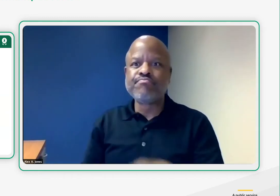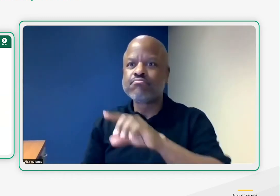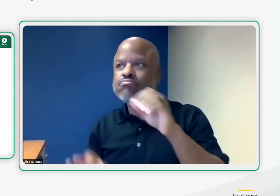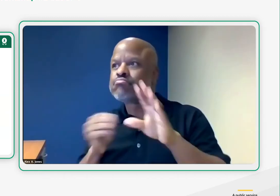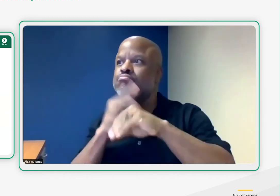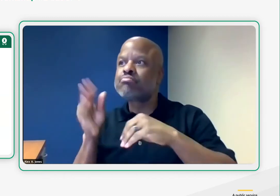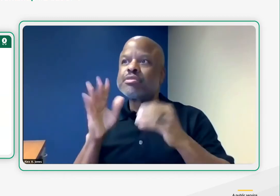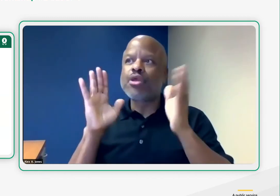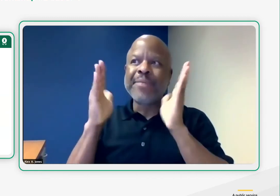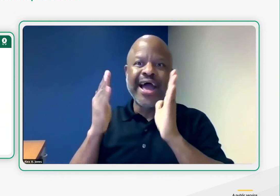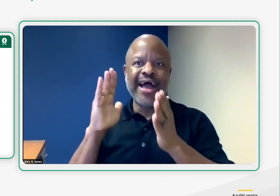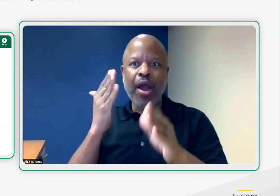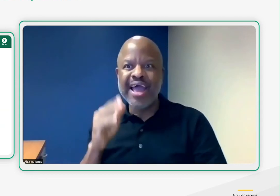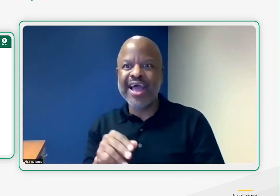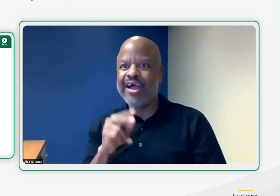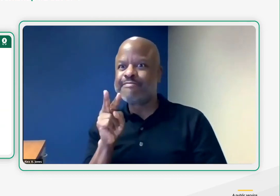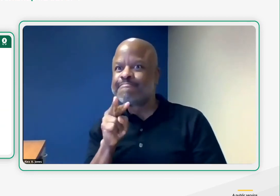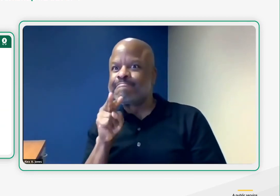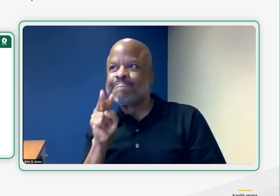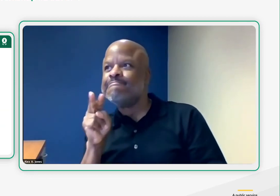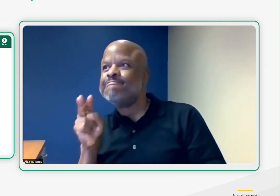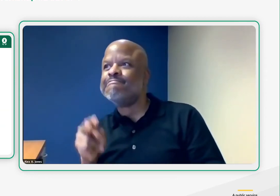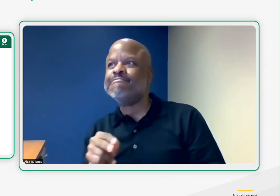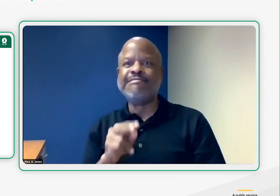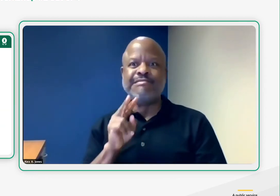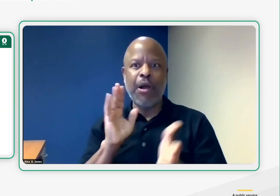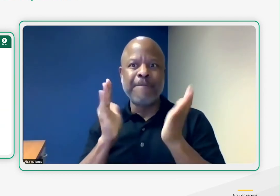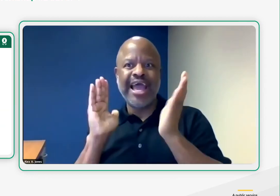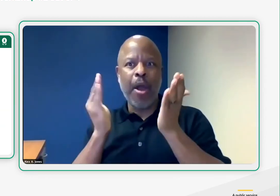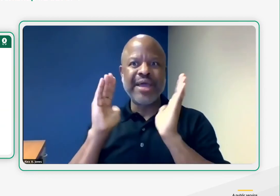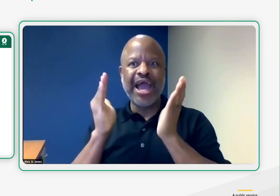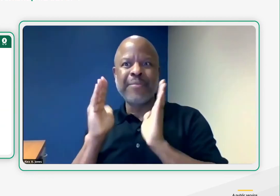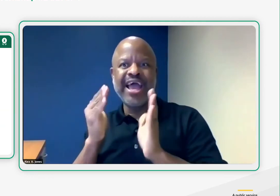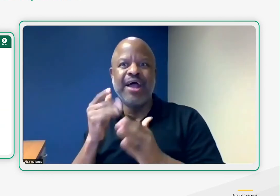and the process that I was going under: looking and scouring the different racks to make sure